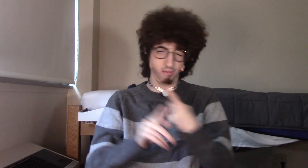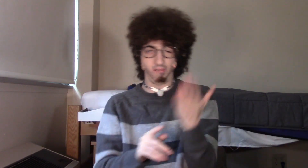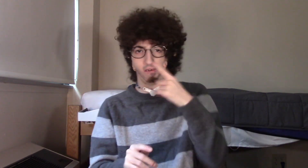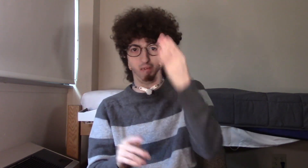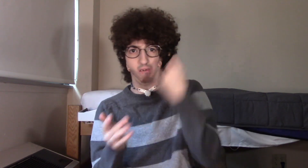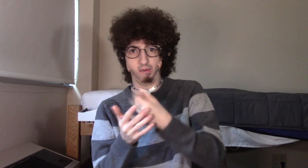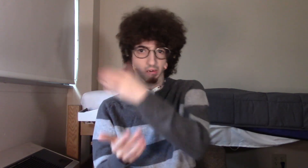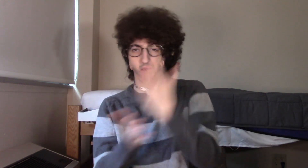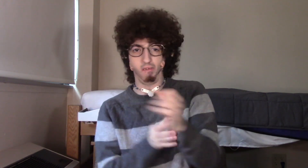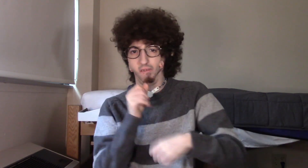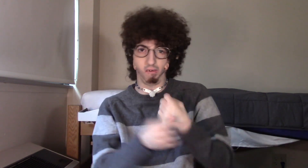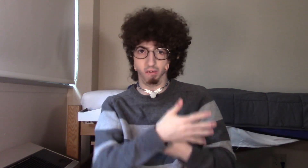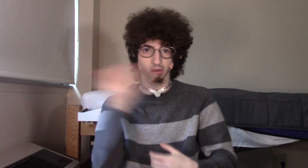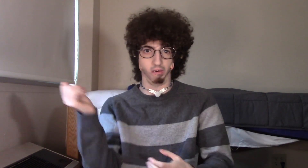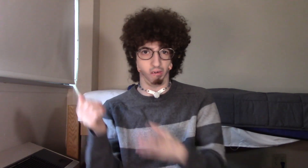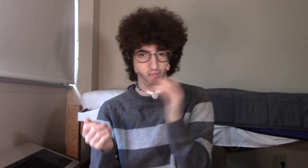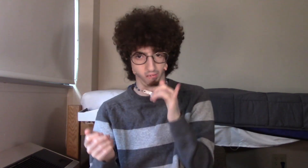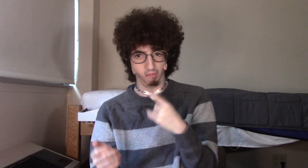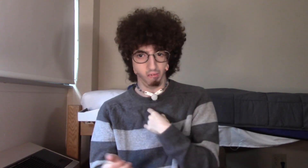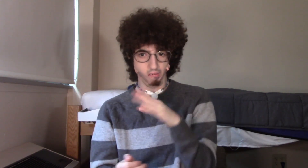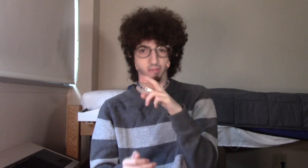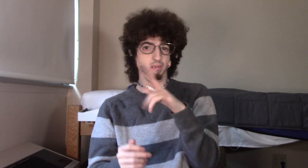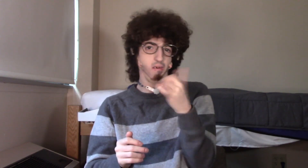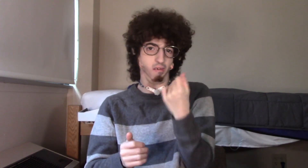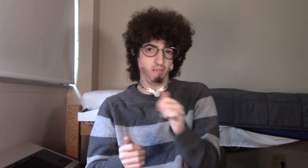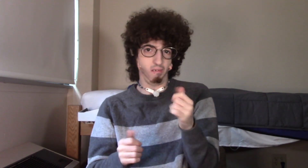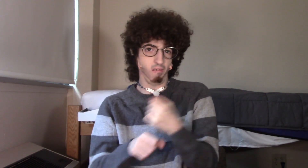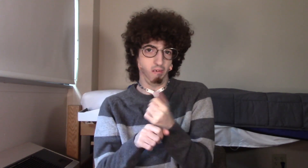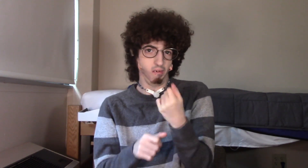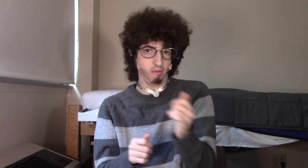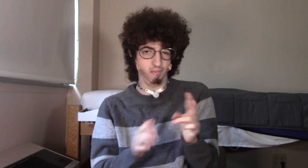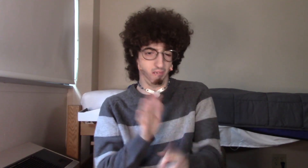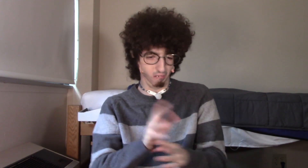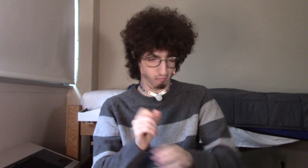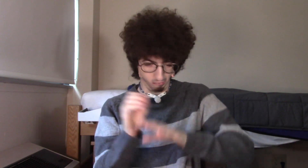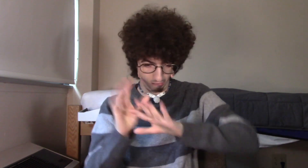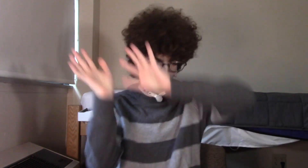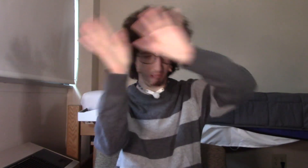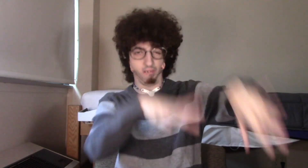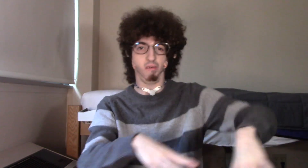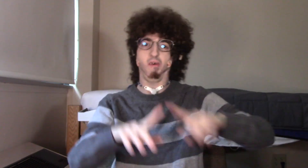and before you know it a whole year goes by and I've barely made any videos...so no